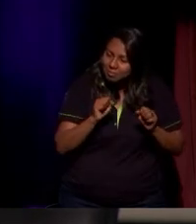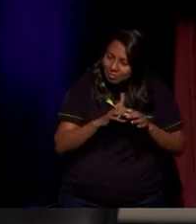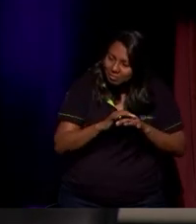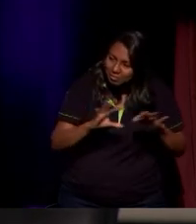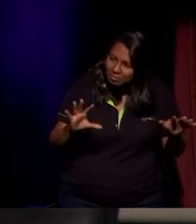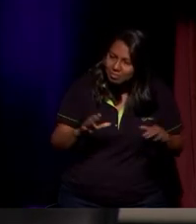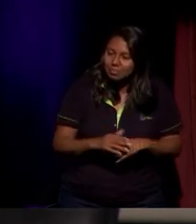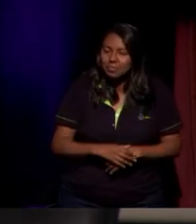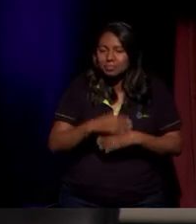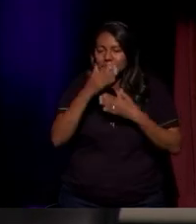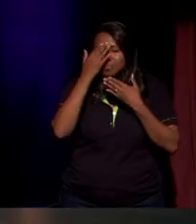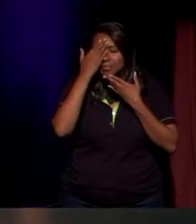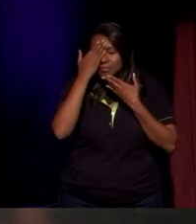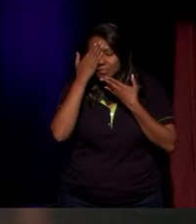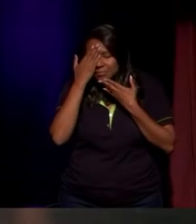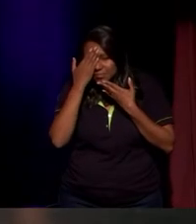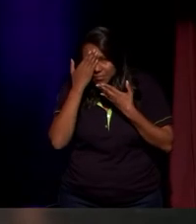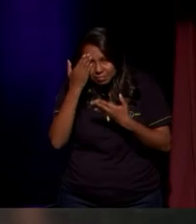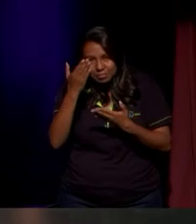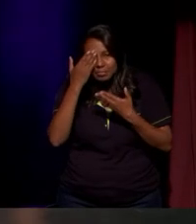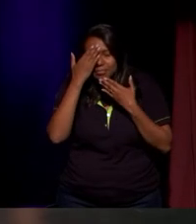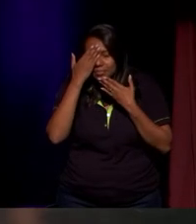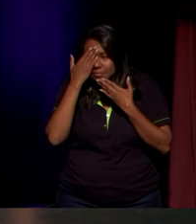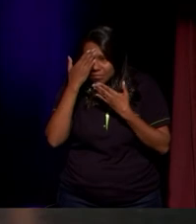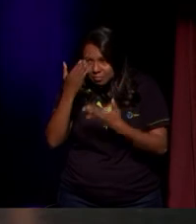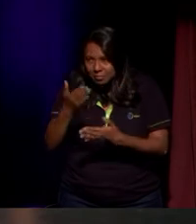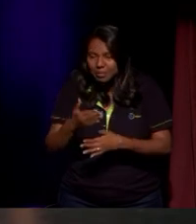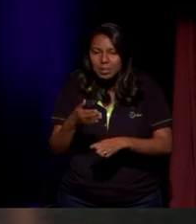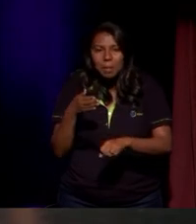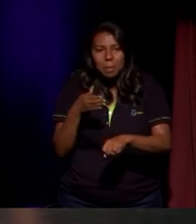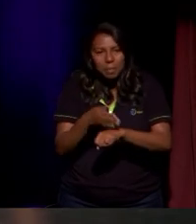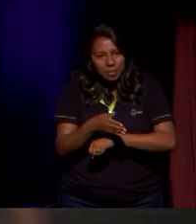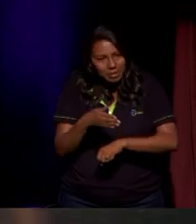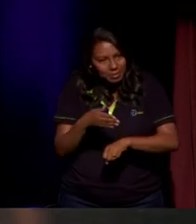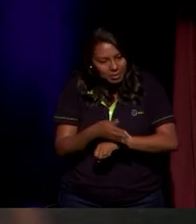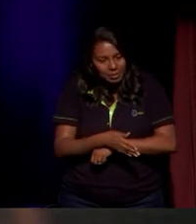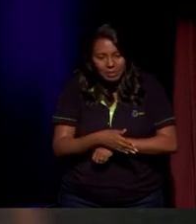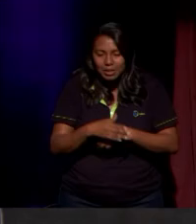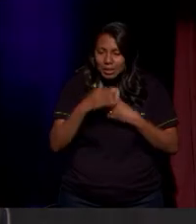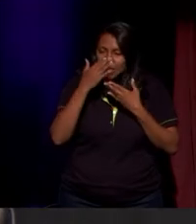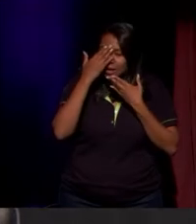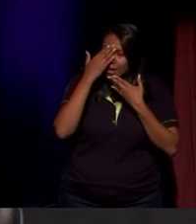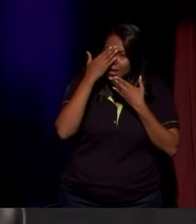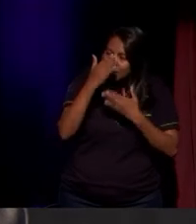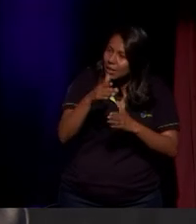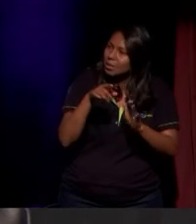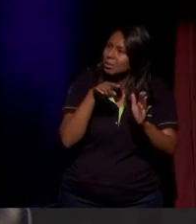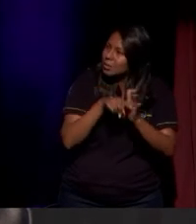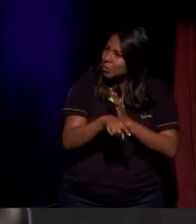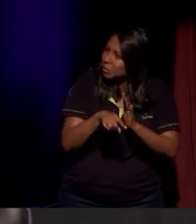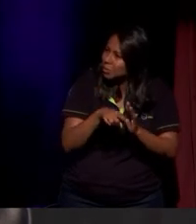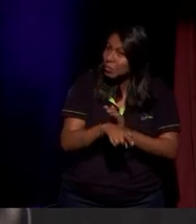I thank you, thank you for your participation, Thanks for questions you asked, which are always a challenge,